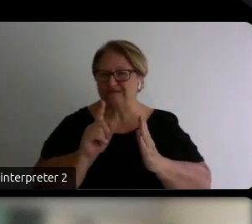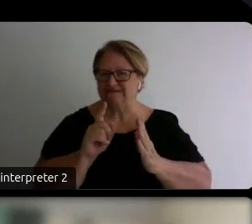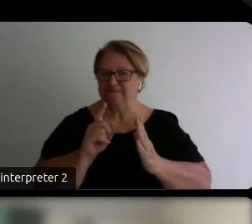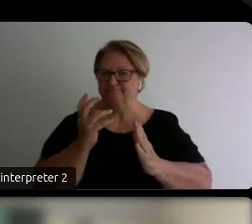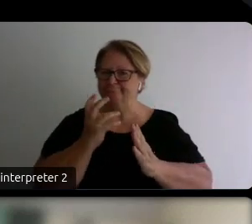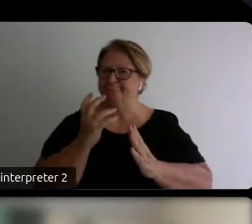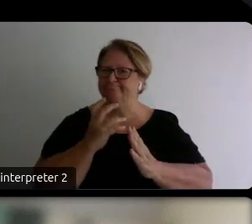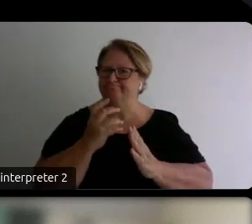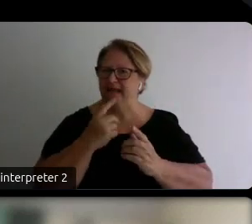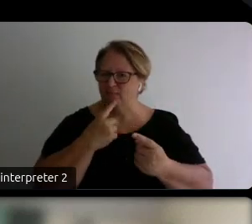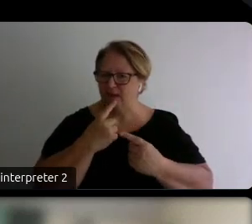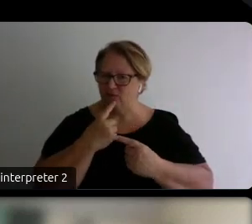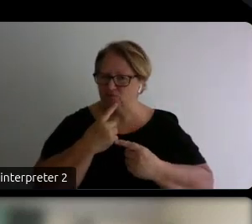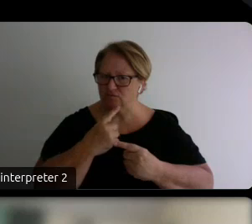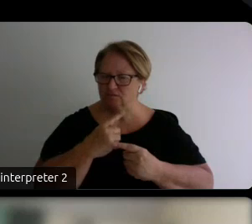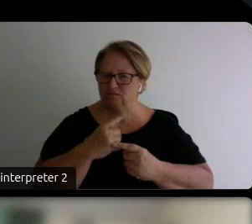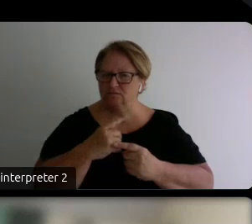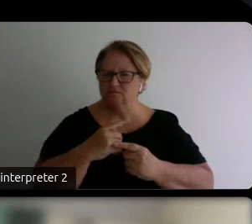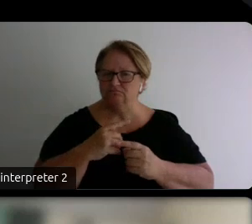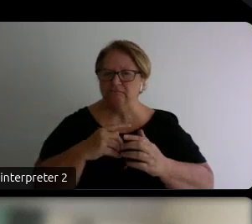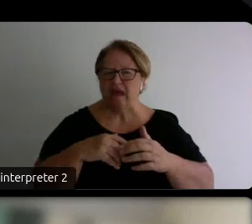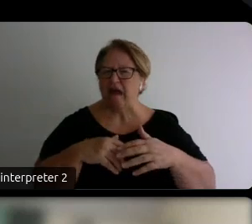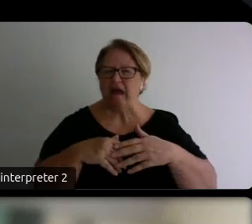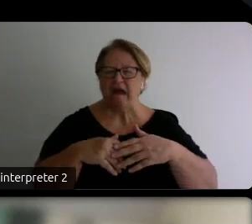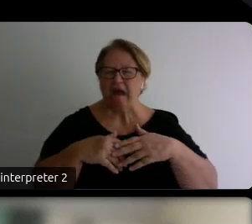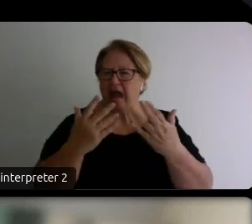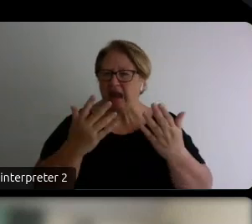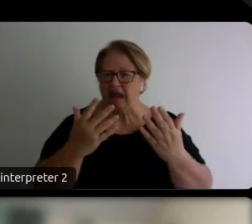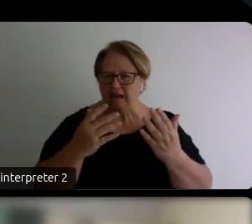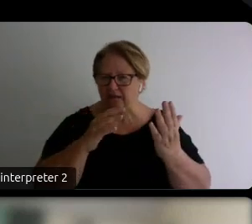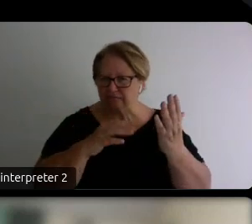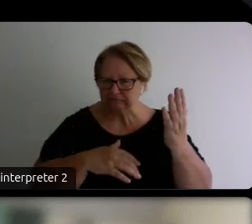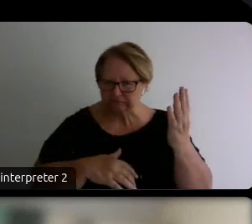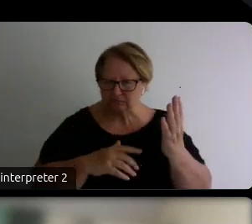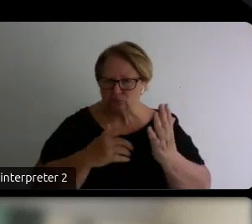information, anything that's relevant to this the client's current situation and circumstances.